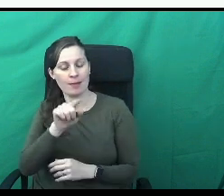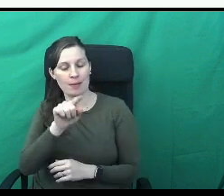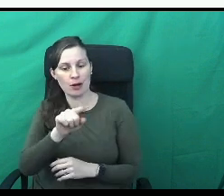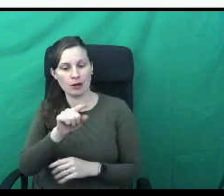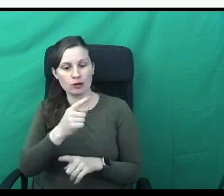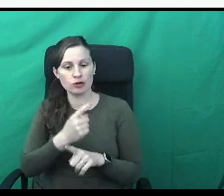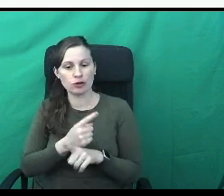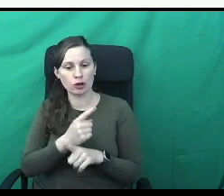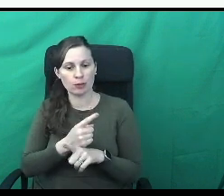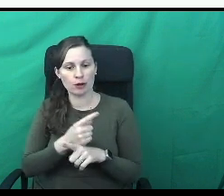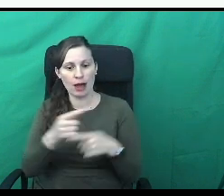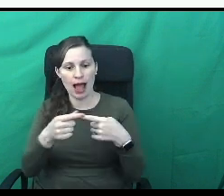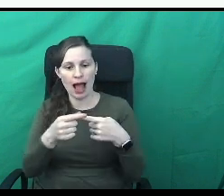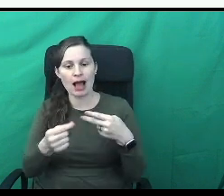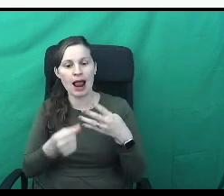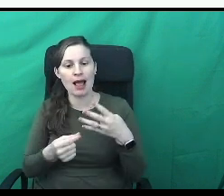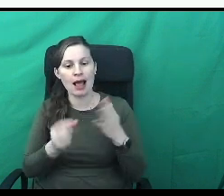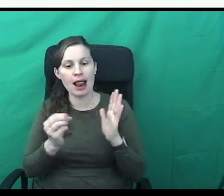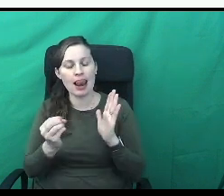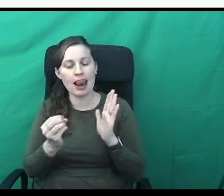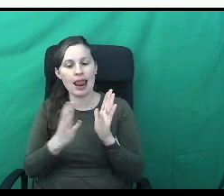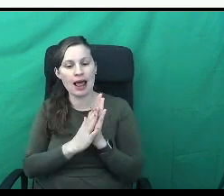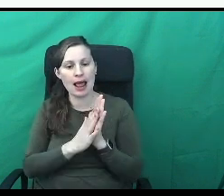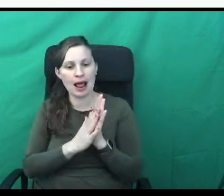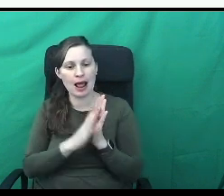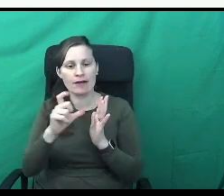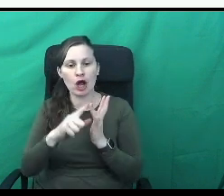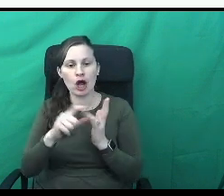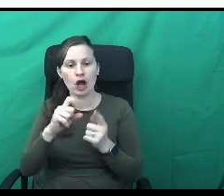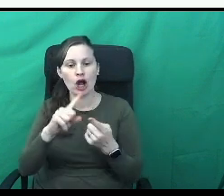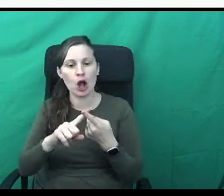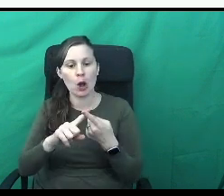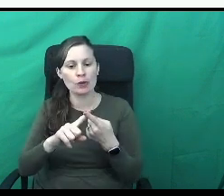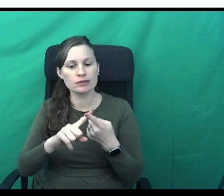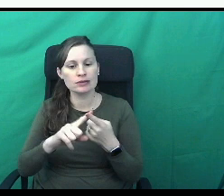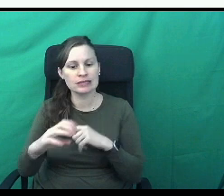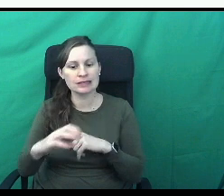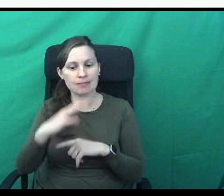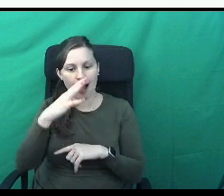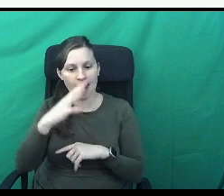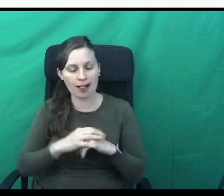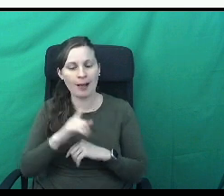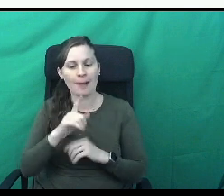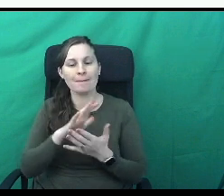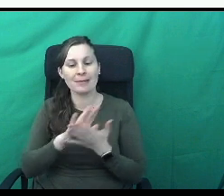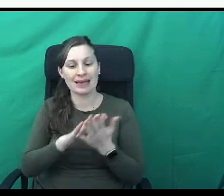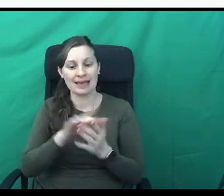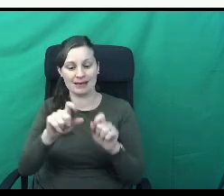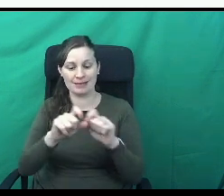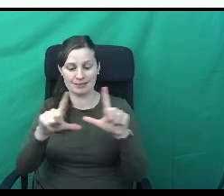ARIA label as being a code smell, that it's a sign that you should look more